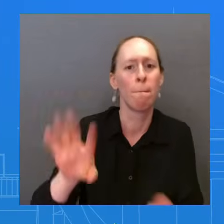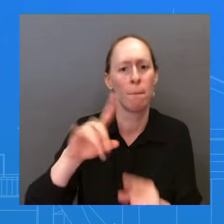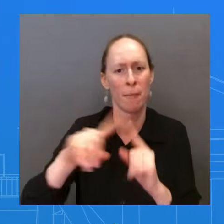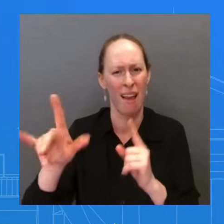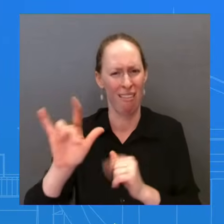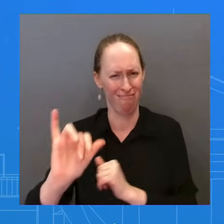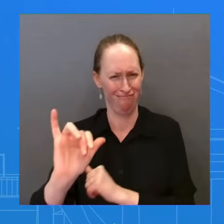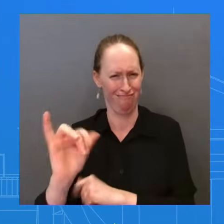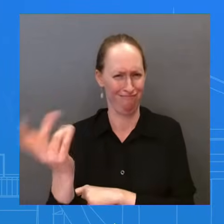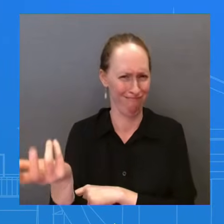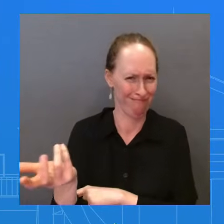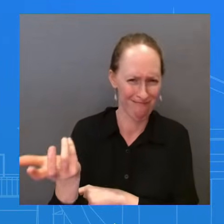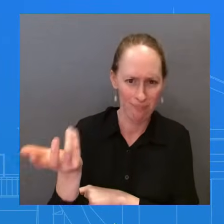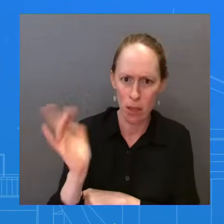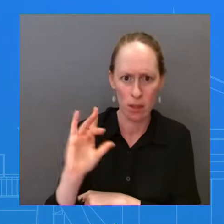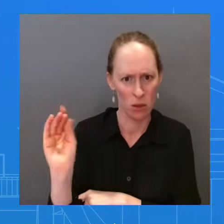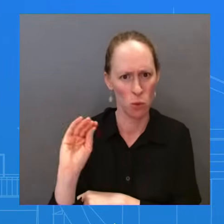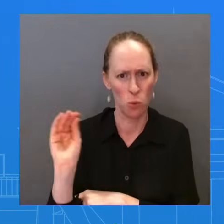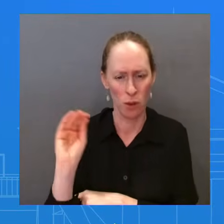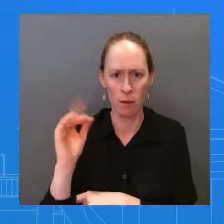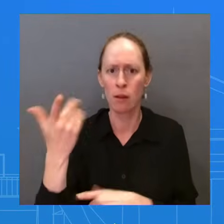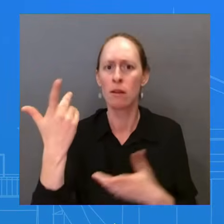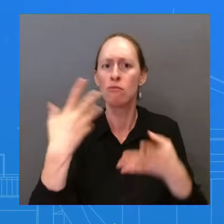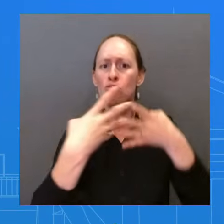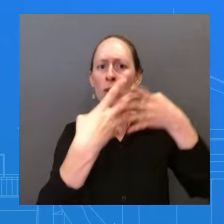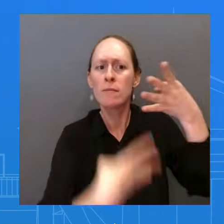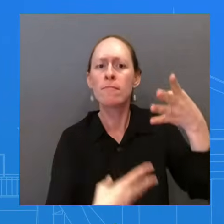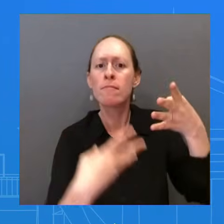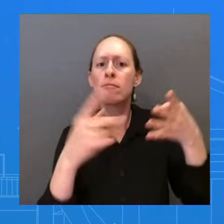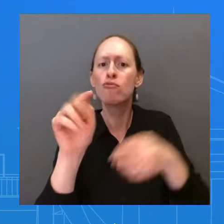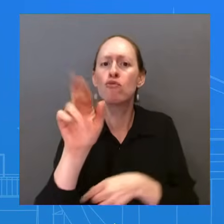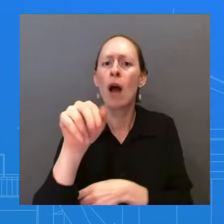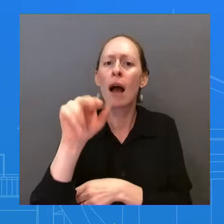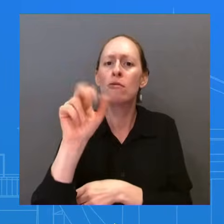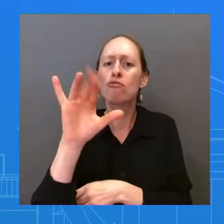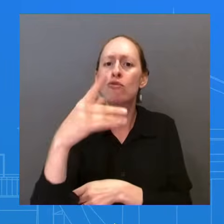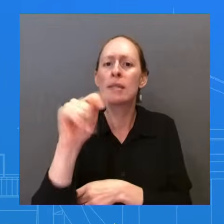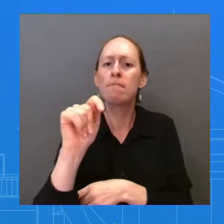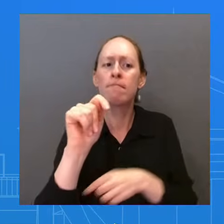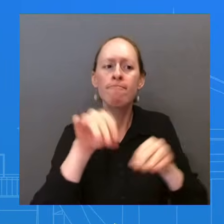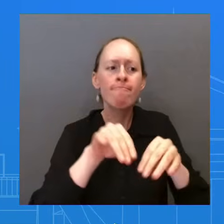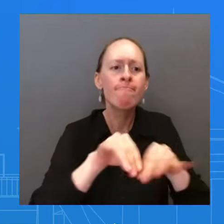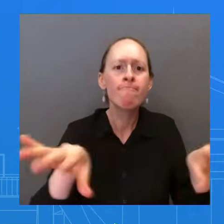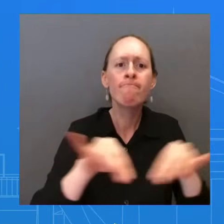and the transcripts are not disseminated. And they're on the record. So, if I could just use this opportunity,